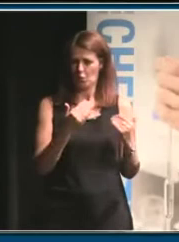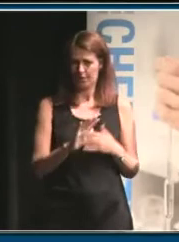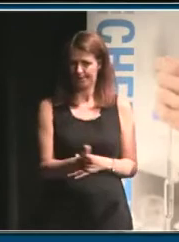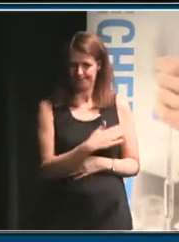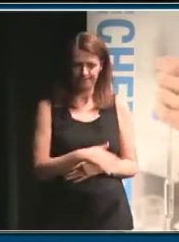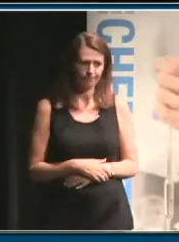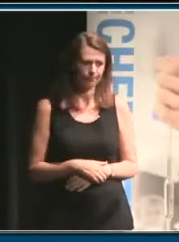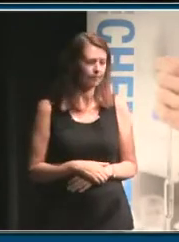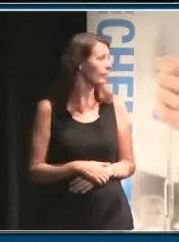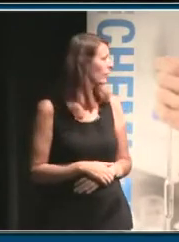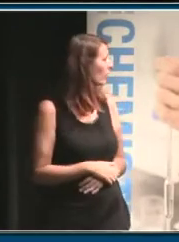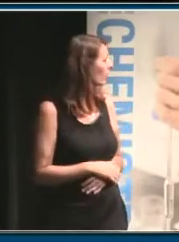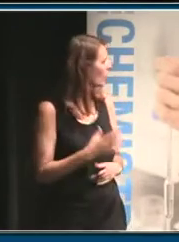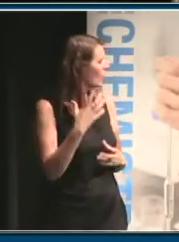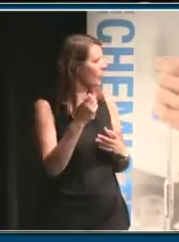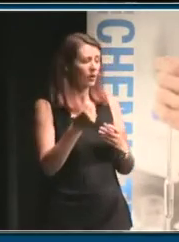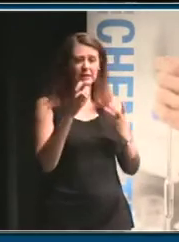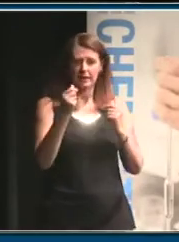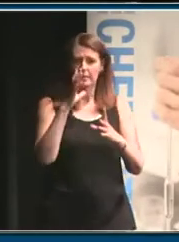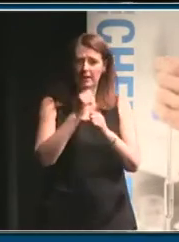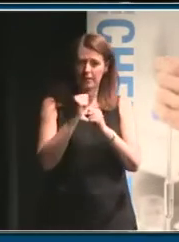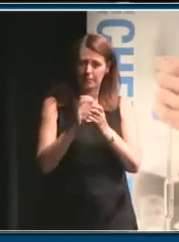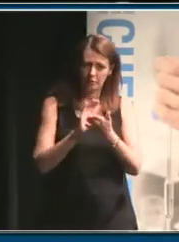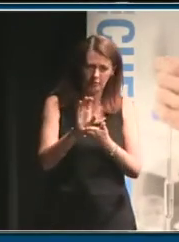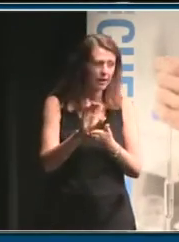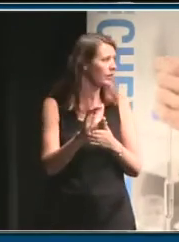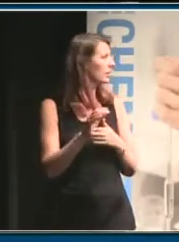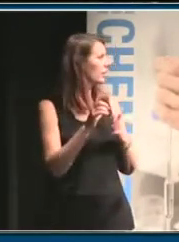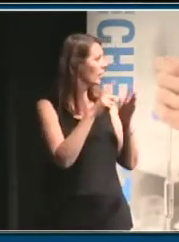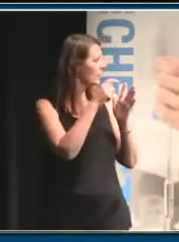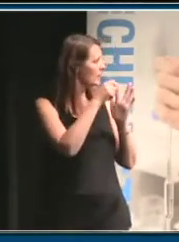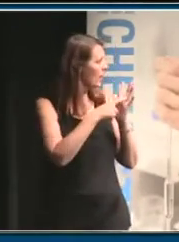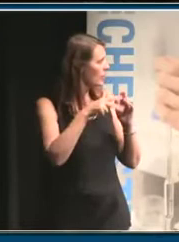We've got some government grants, we've got grants with DARPA, with the Department of Energy, with